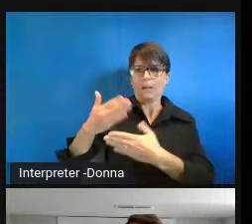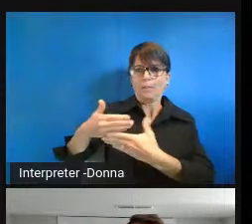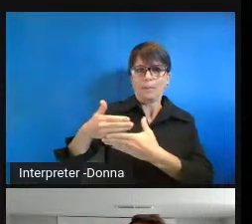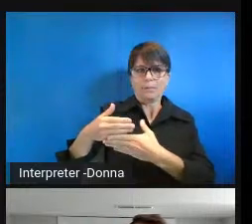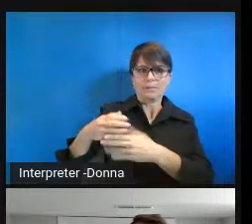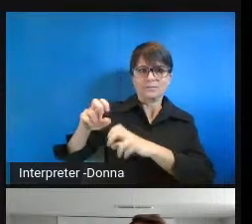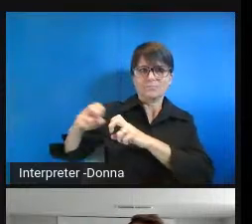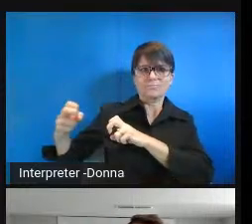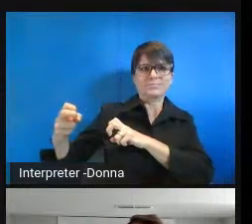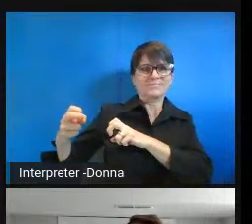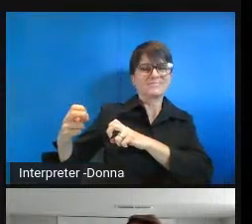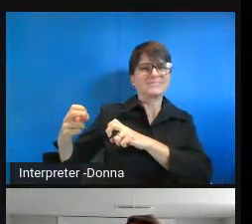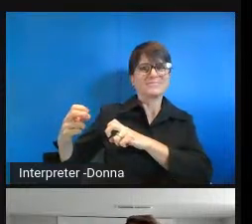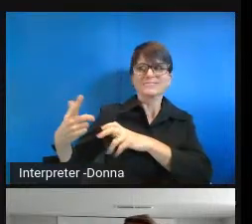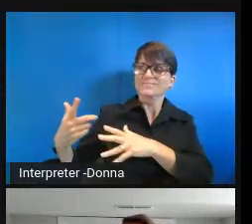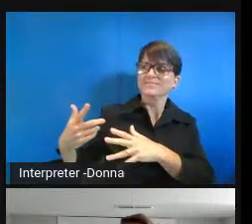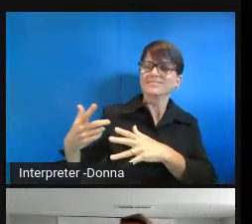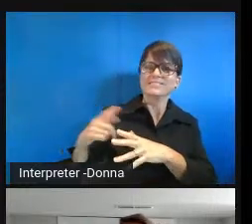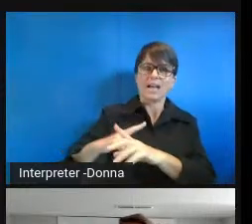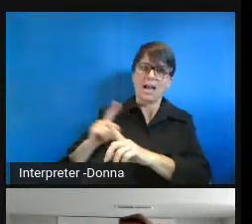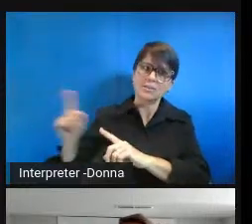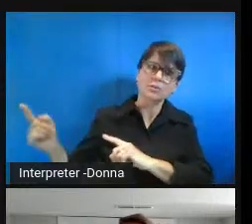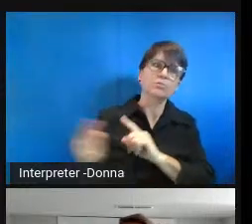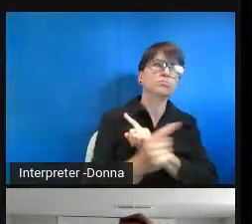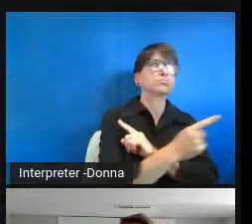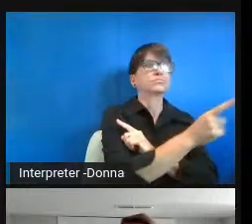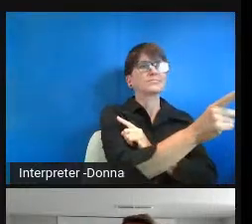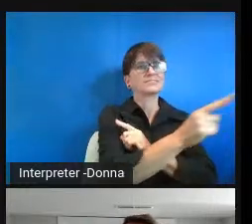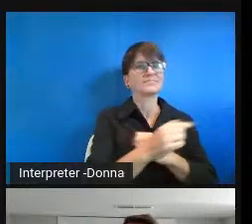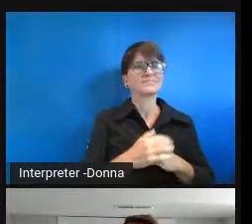activity altogether which was the case for me when the Canadian geese were nesting.